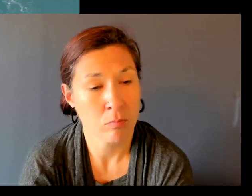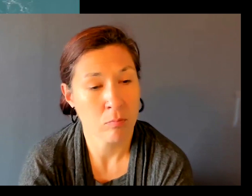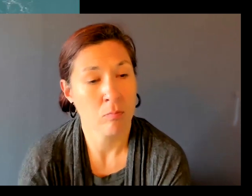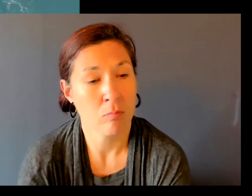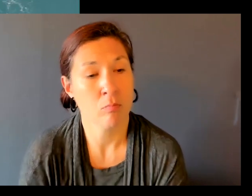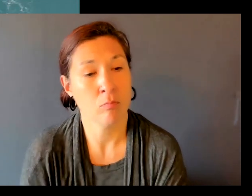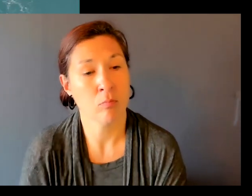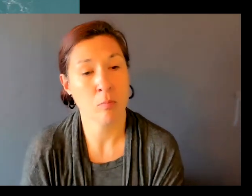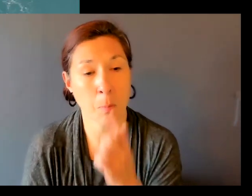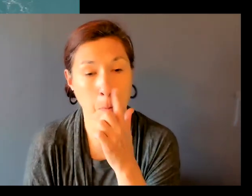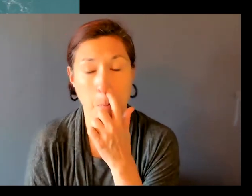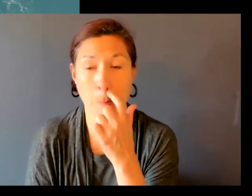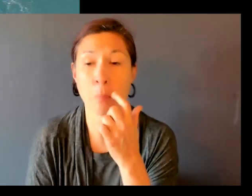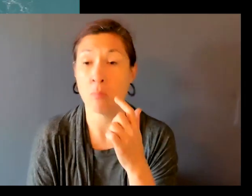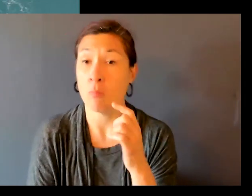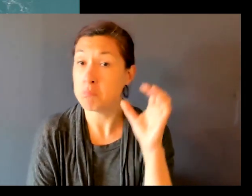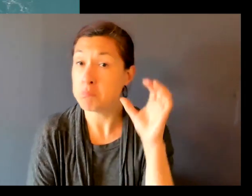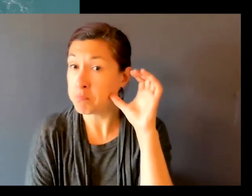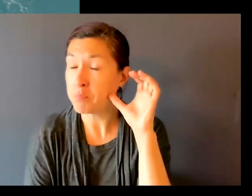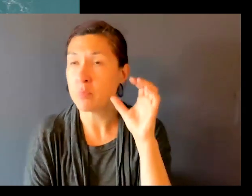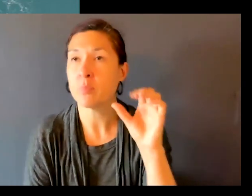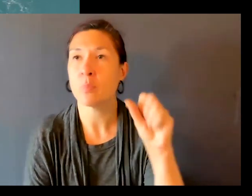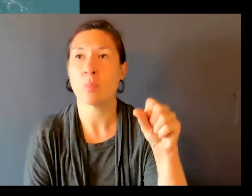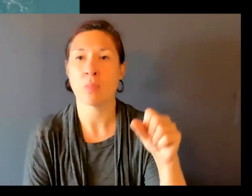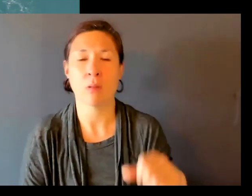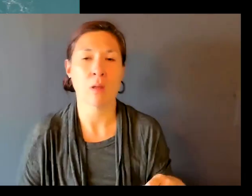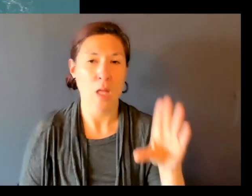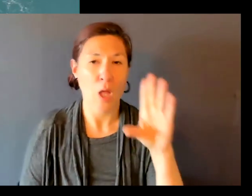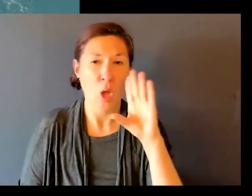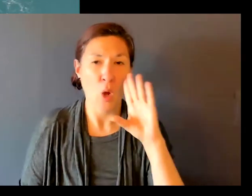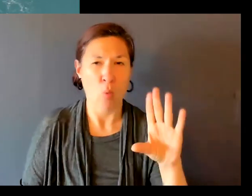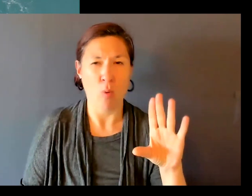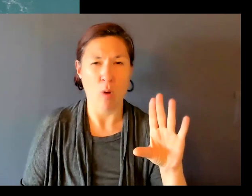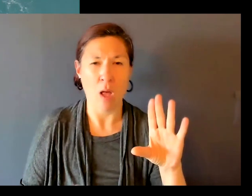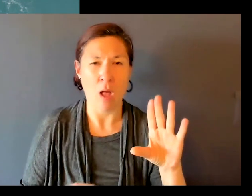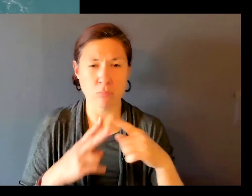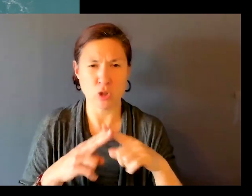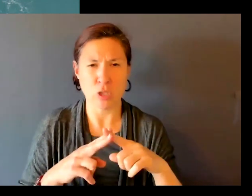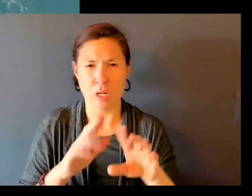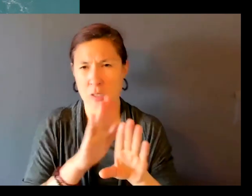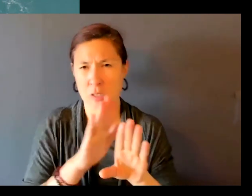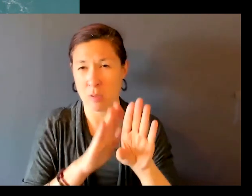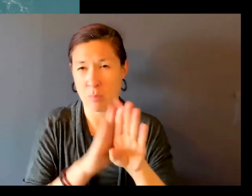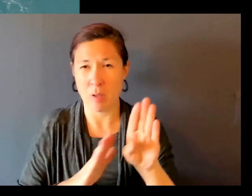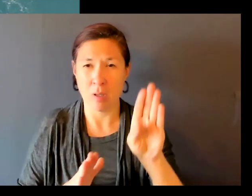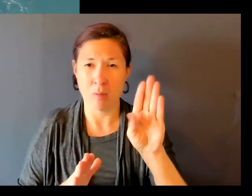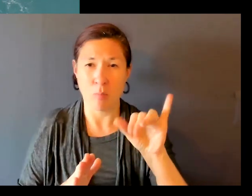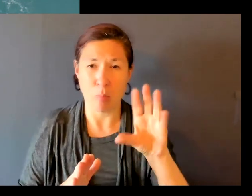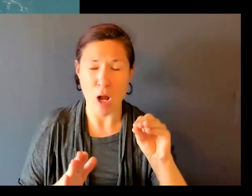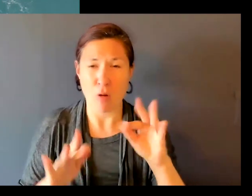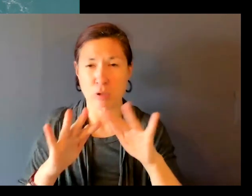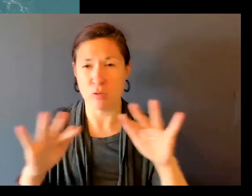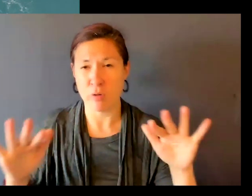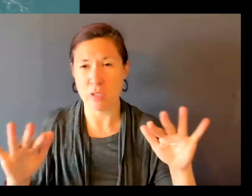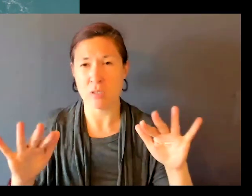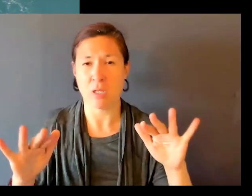: Thanks, Christina.